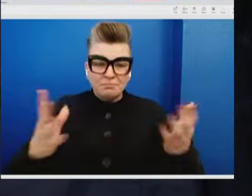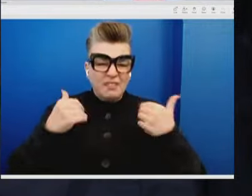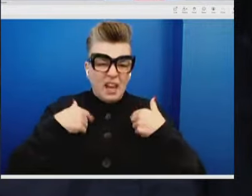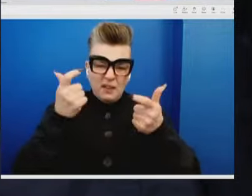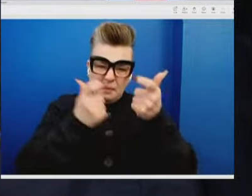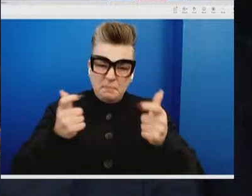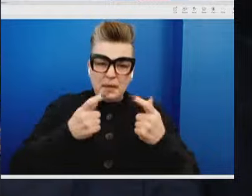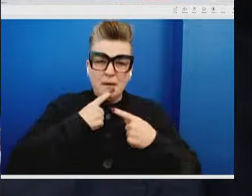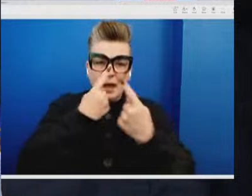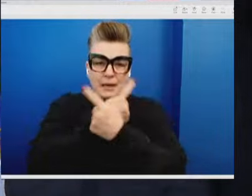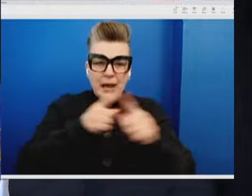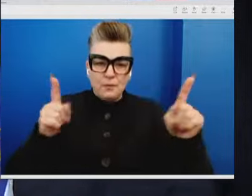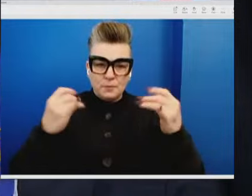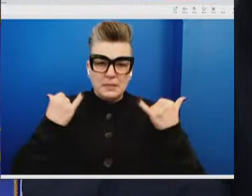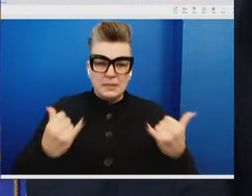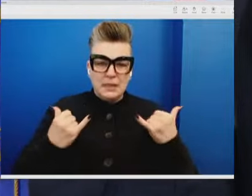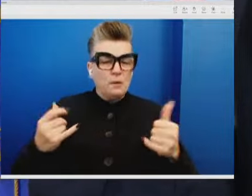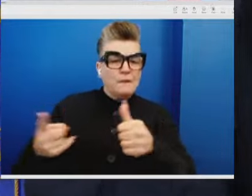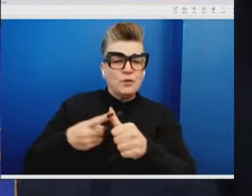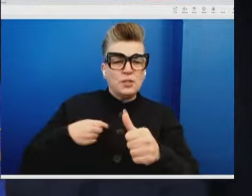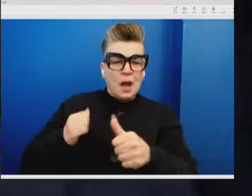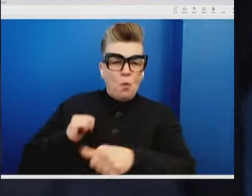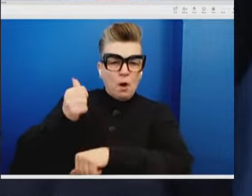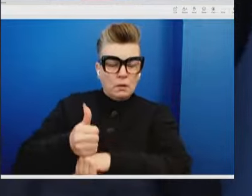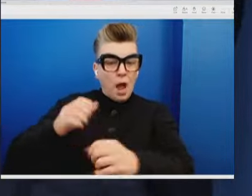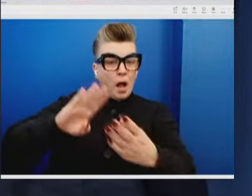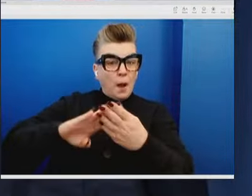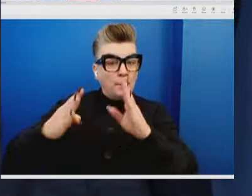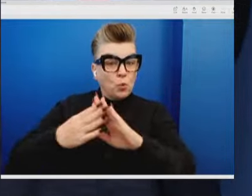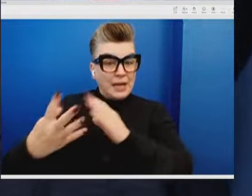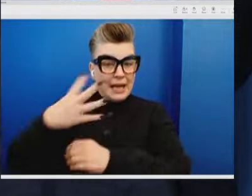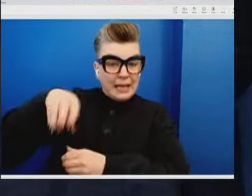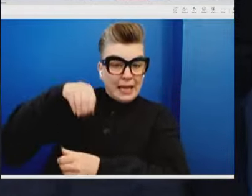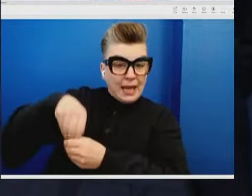the stage on why community engagement is so important. We give it a lot of lip service,